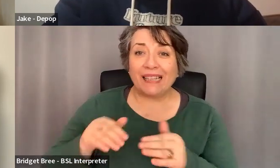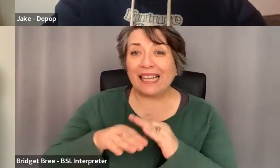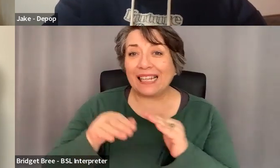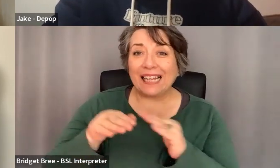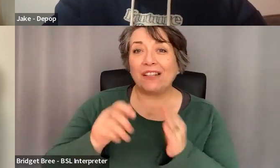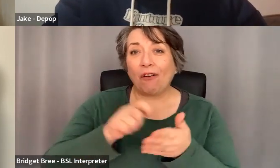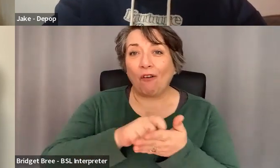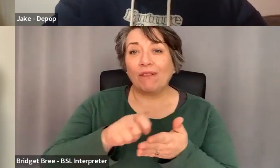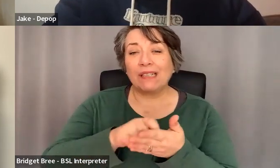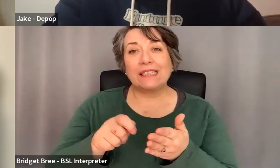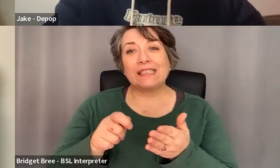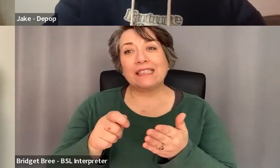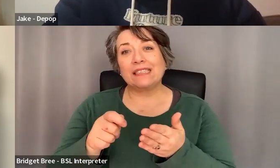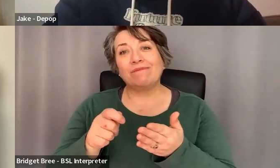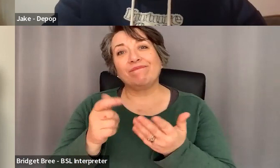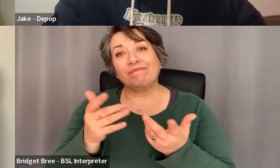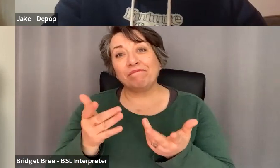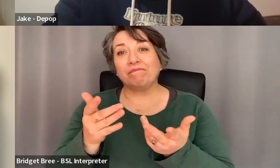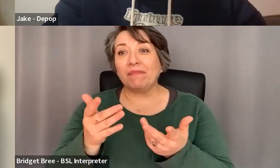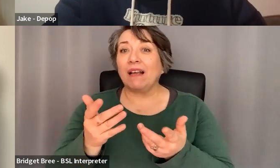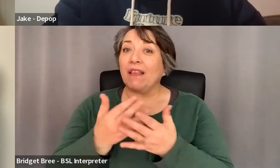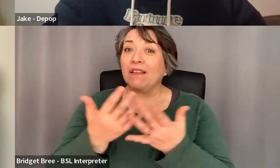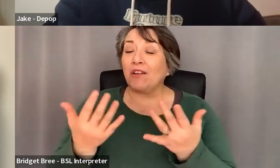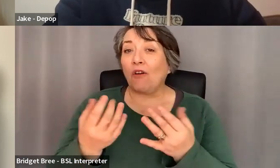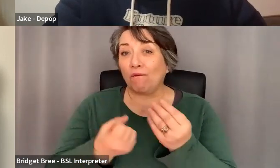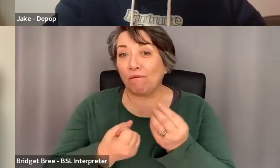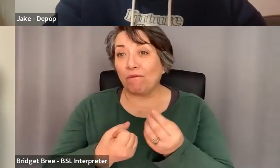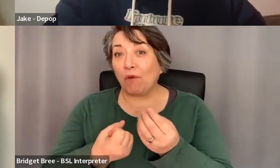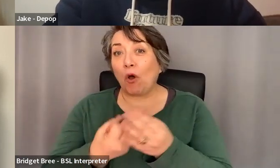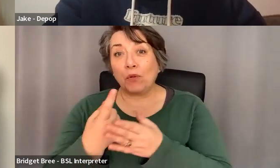Then it sounds like there's a lot of opportunity for them to to be flexible. Sounds like there's a lot of opportunity to be flexible.